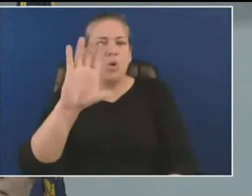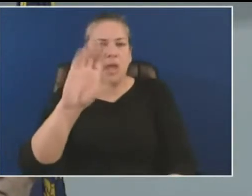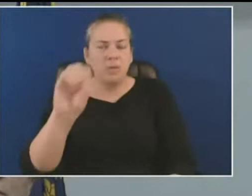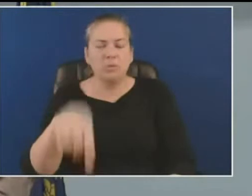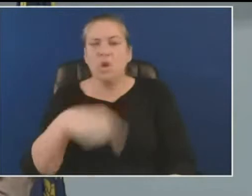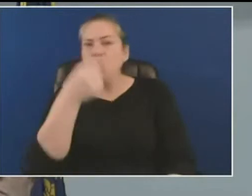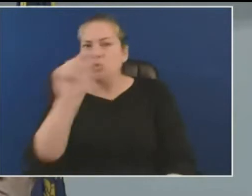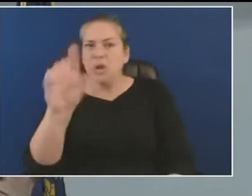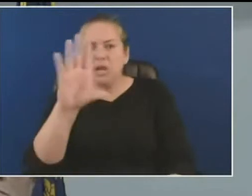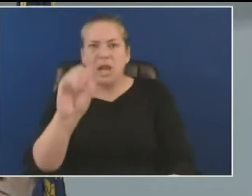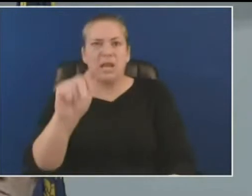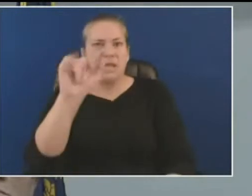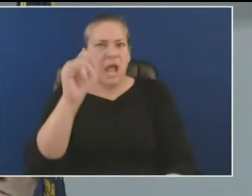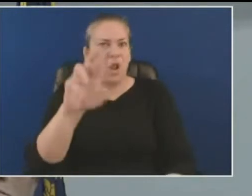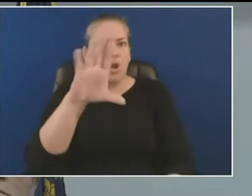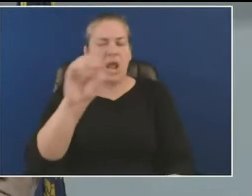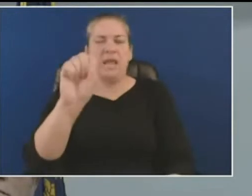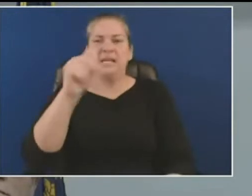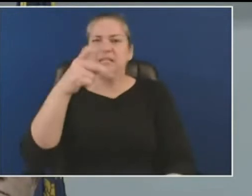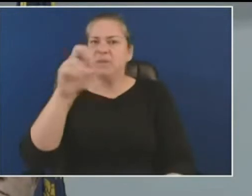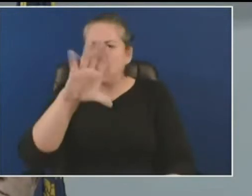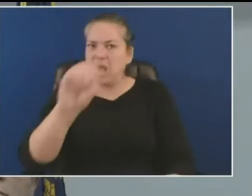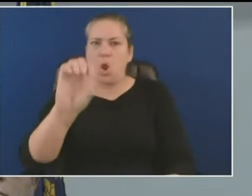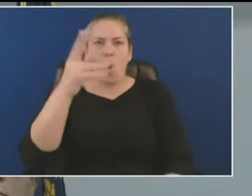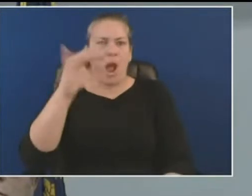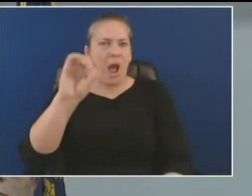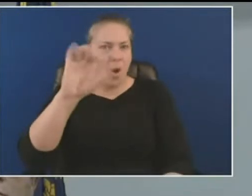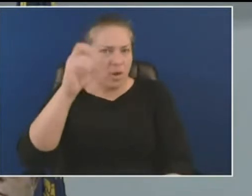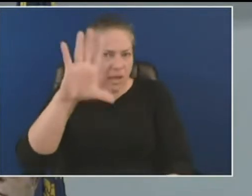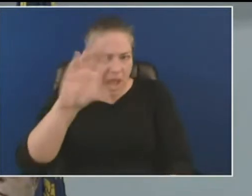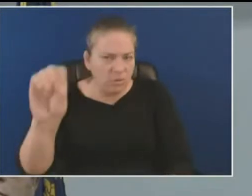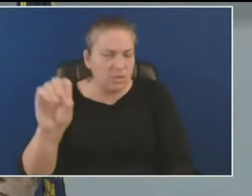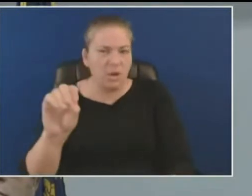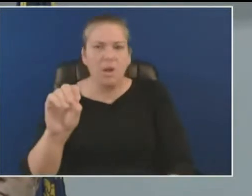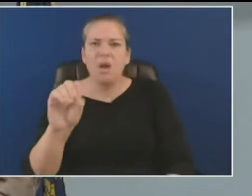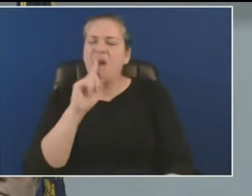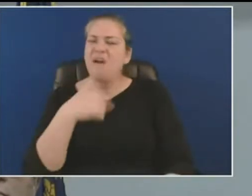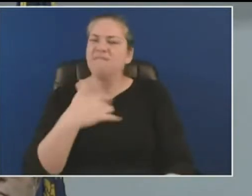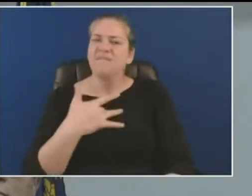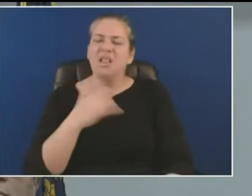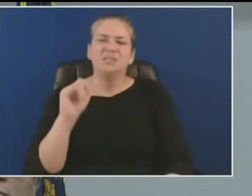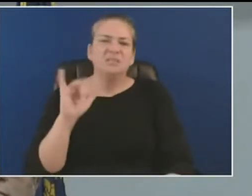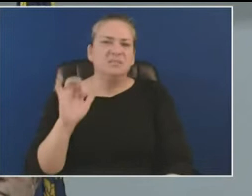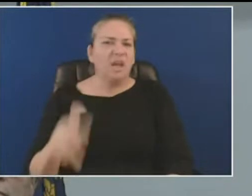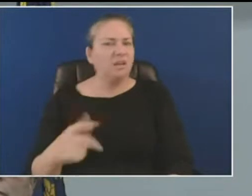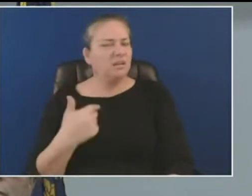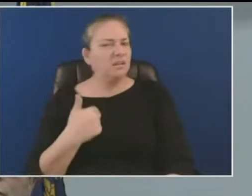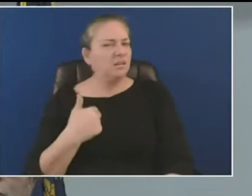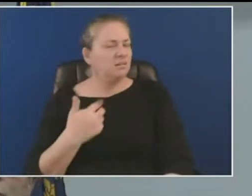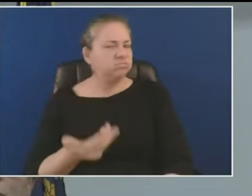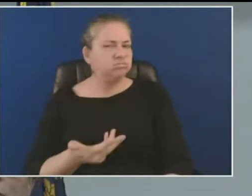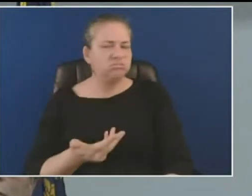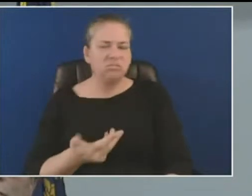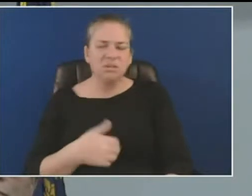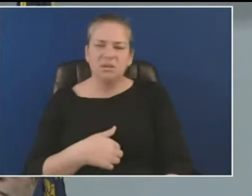Spencer County, Ohio County. This sickens me. So folks. I hate this.